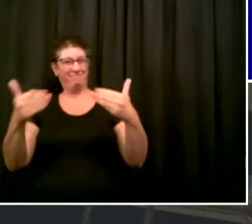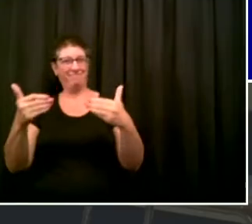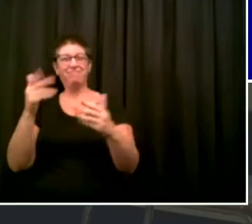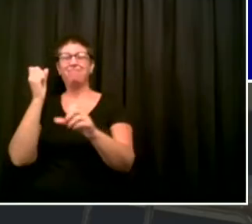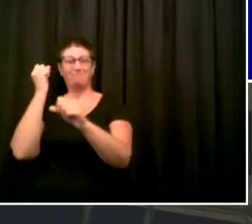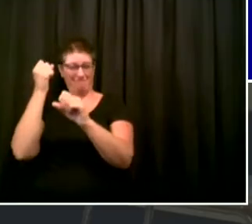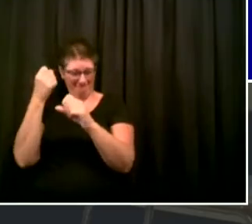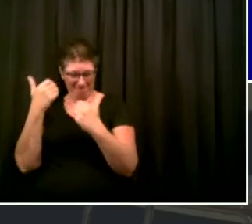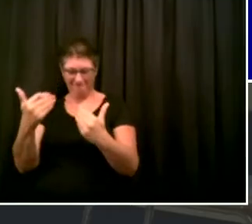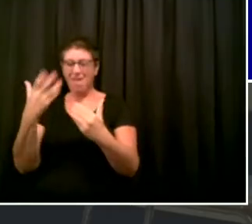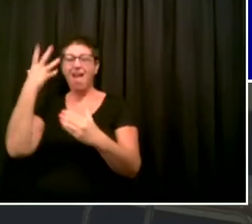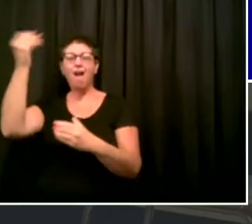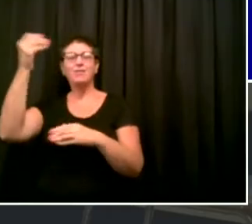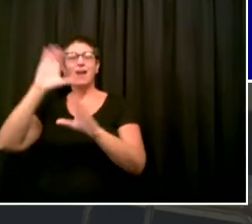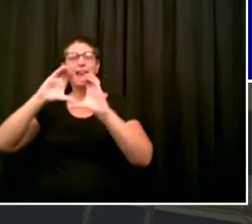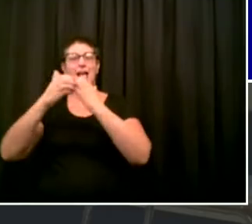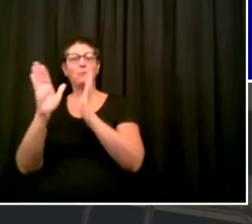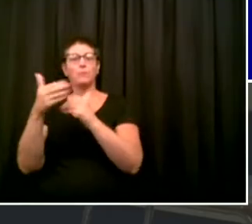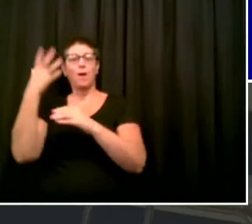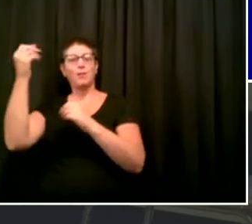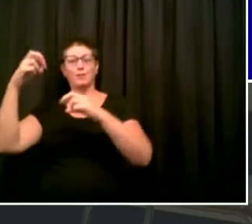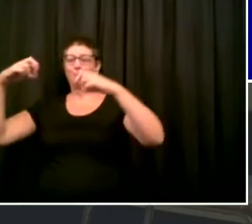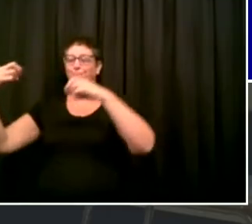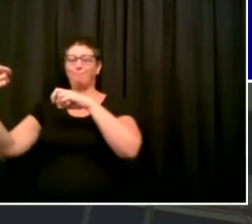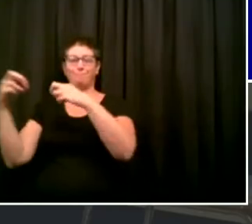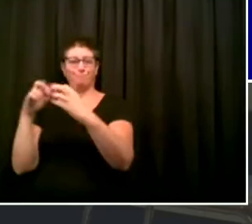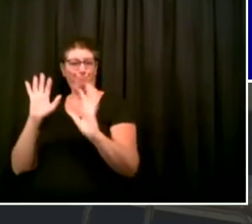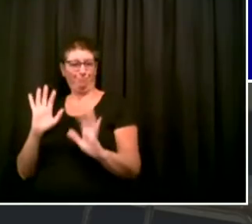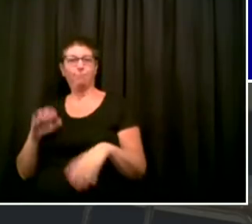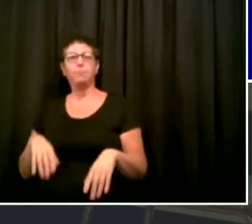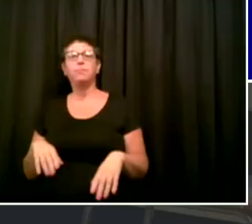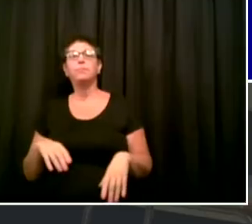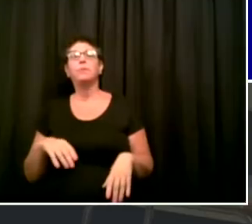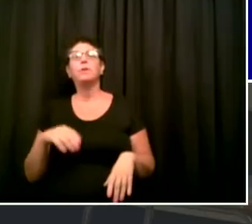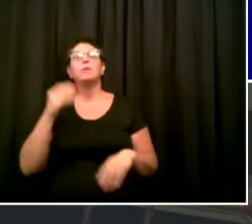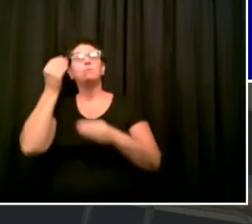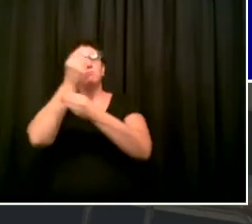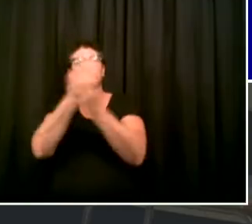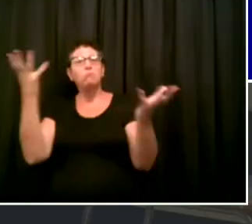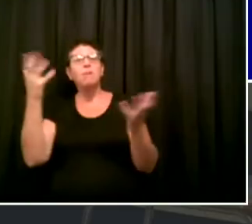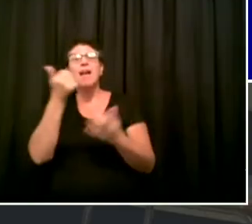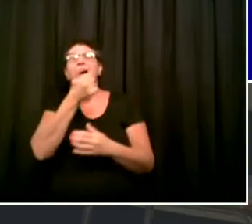ANY POINT CAN PUT IN AN OUTDOOR LEARNING PN.LA ANY PLAN THAT